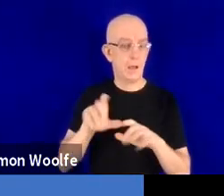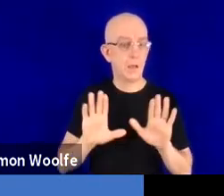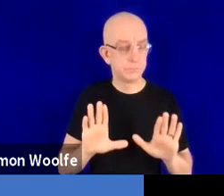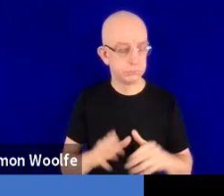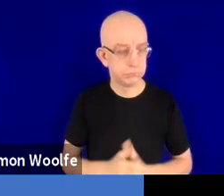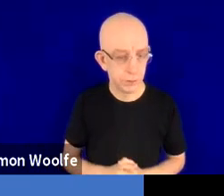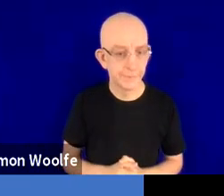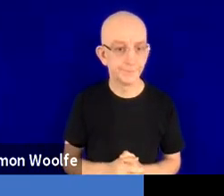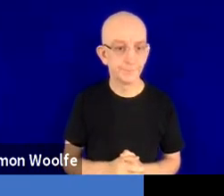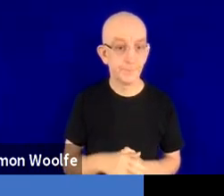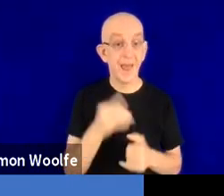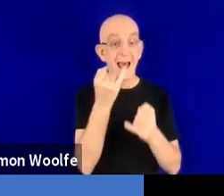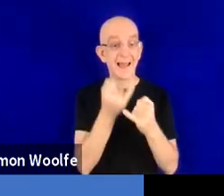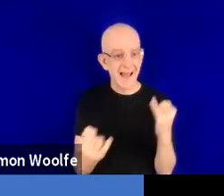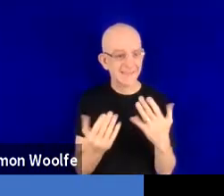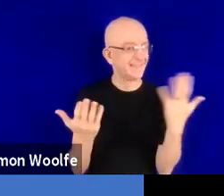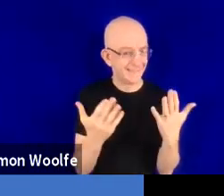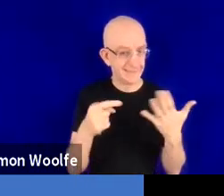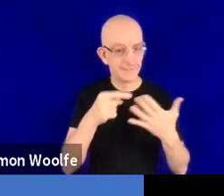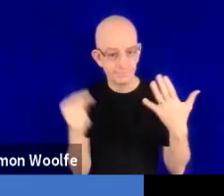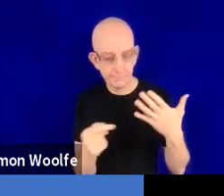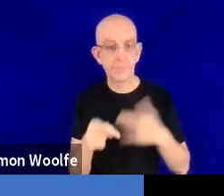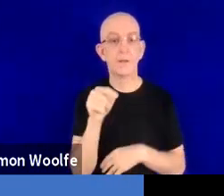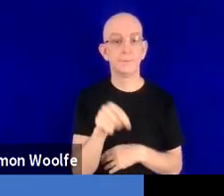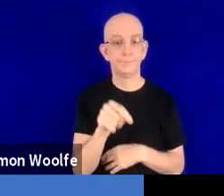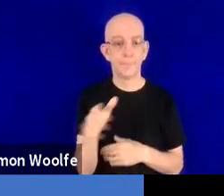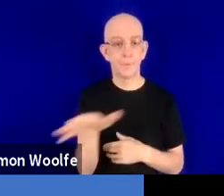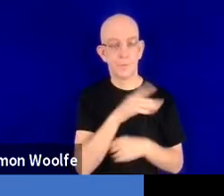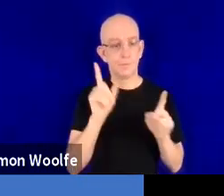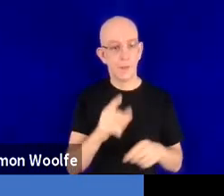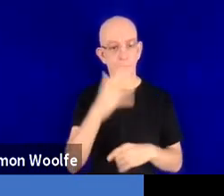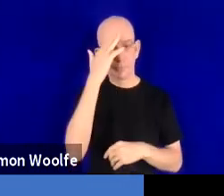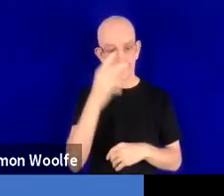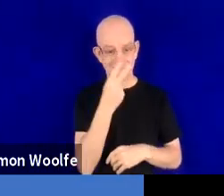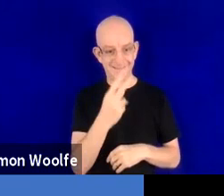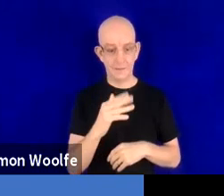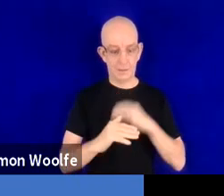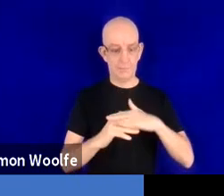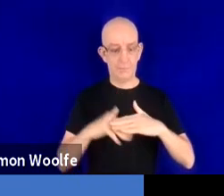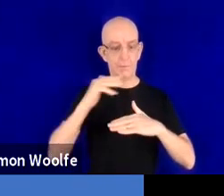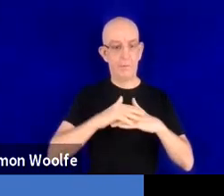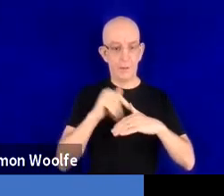other relevant services, not least early childhood development, education, economic empowerment programs